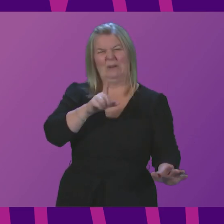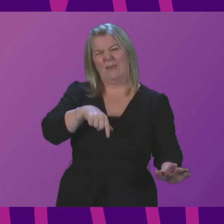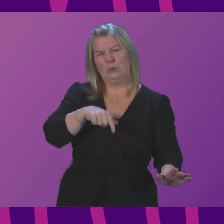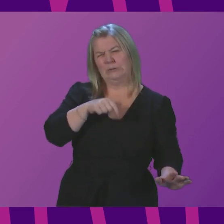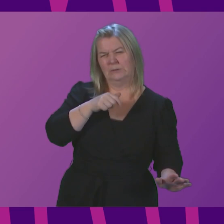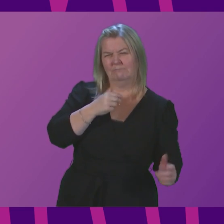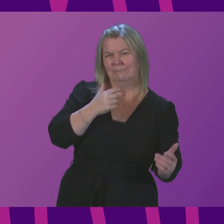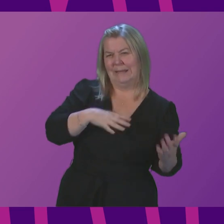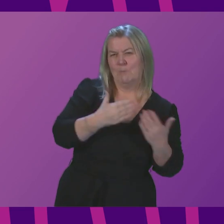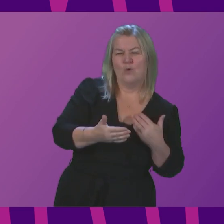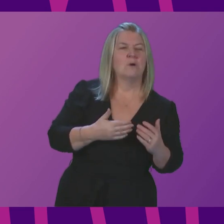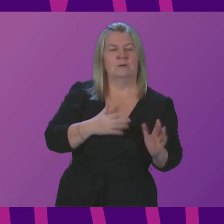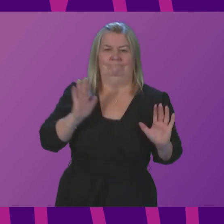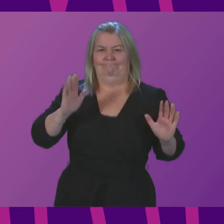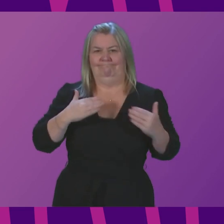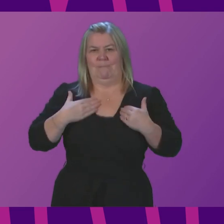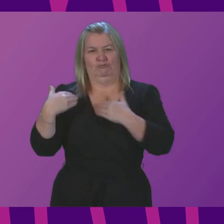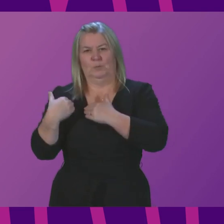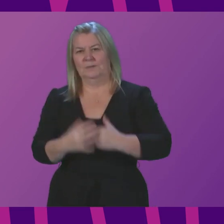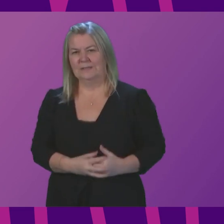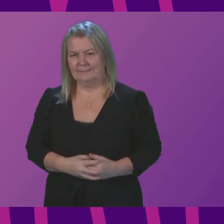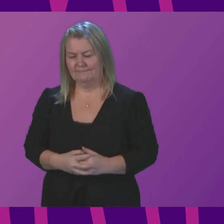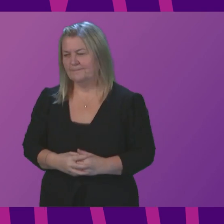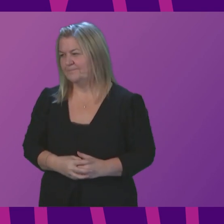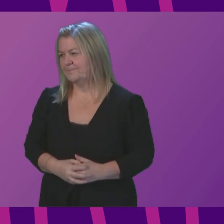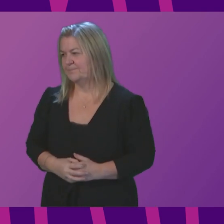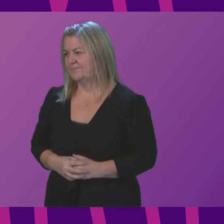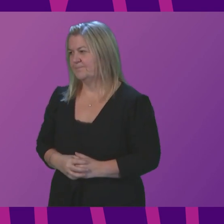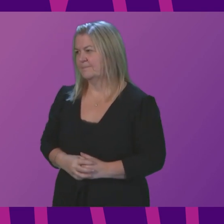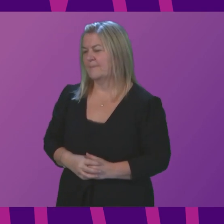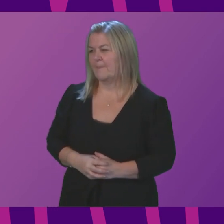or judge in the country.